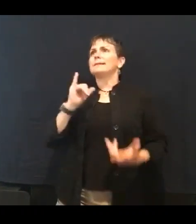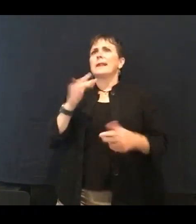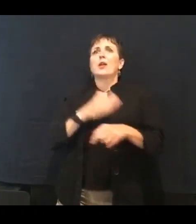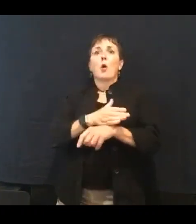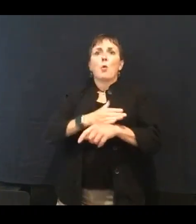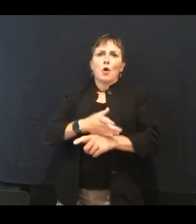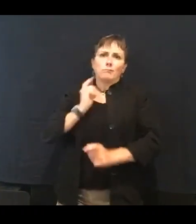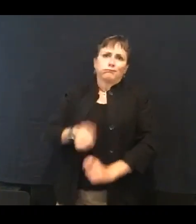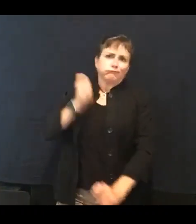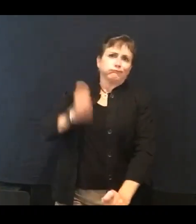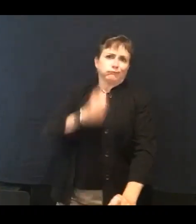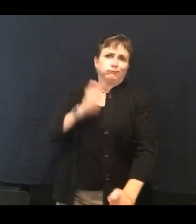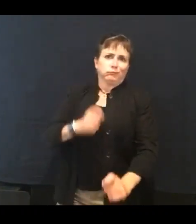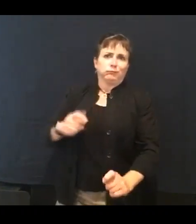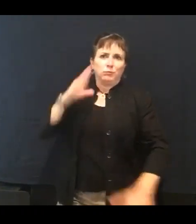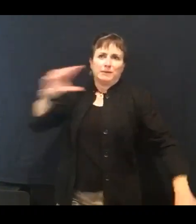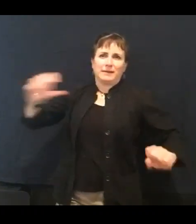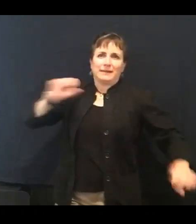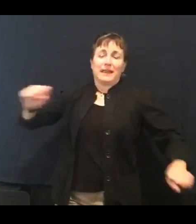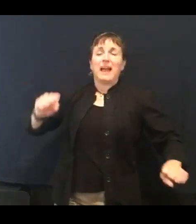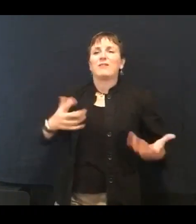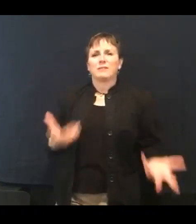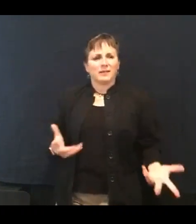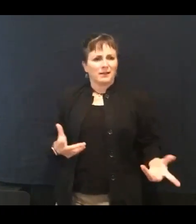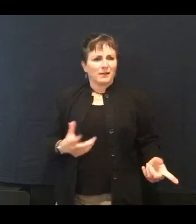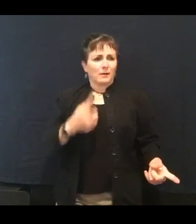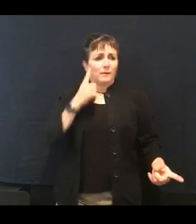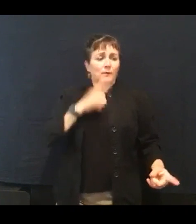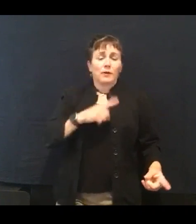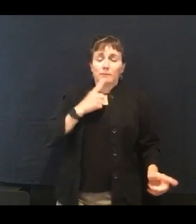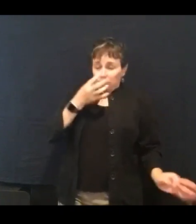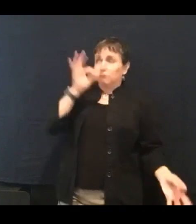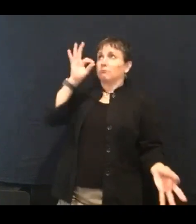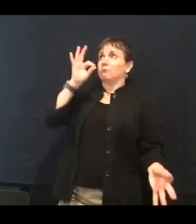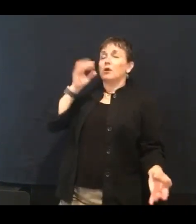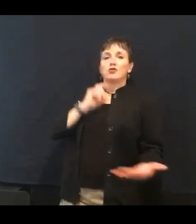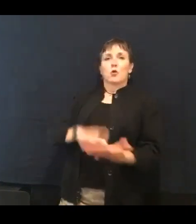woodshop, in order to stimulate any type of response. Mice that